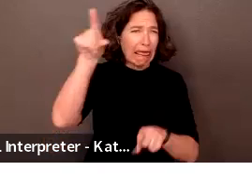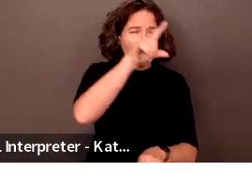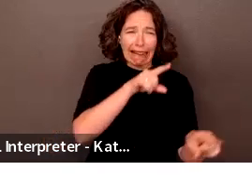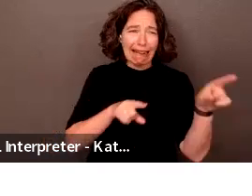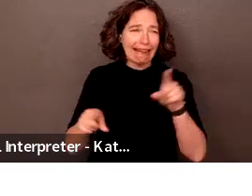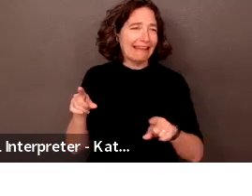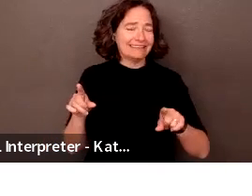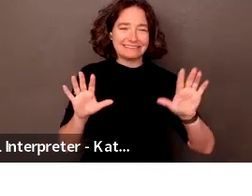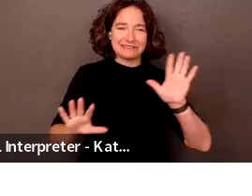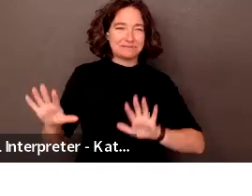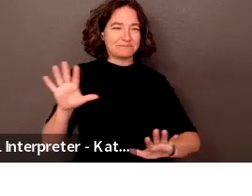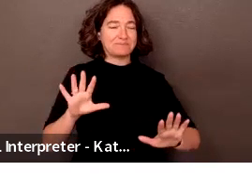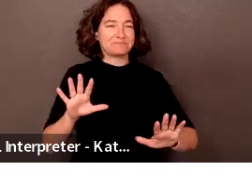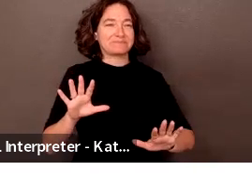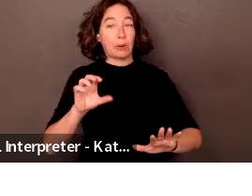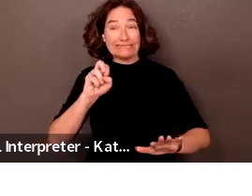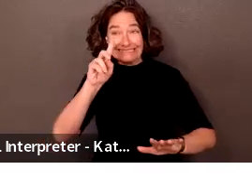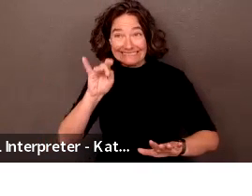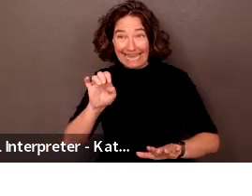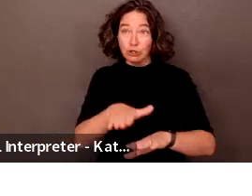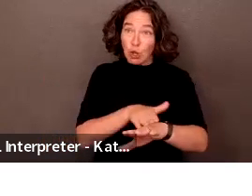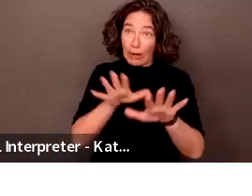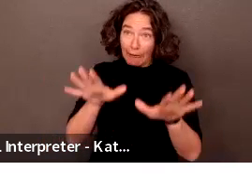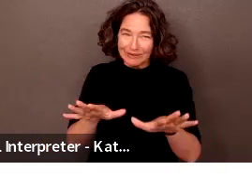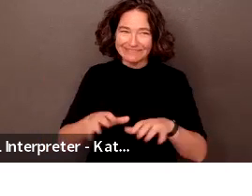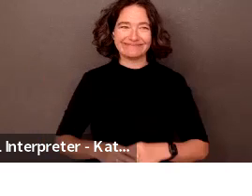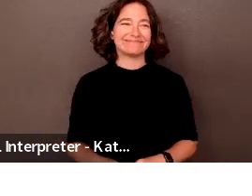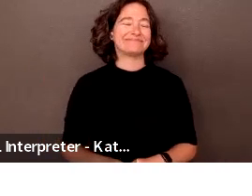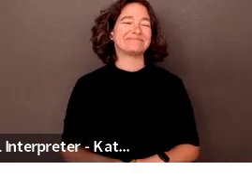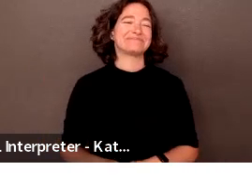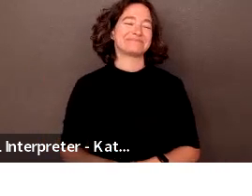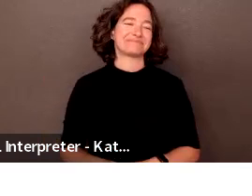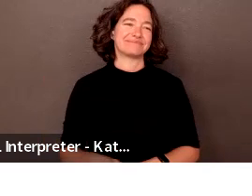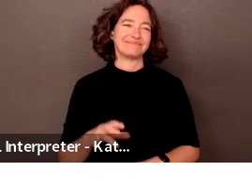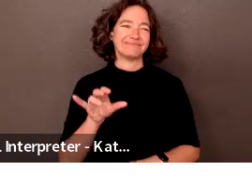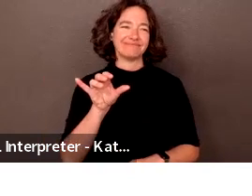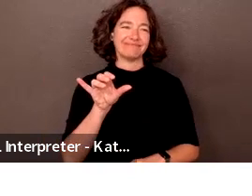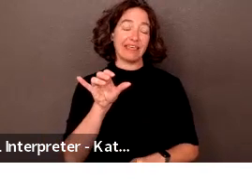eat it one bite at a time, you can't eat the whole thing at a time because